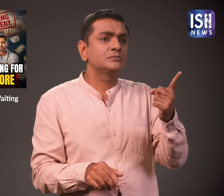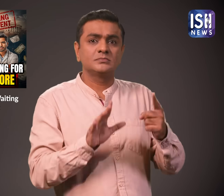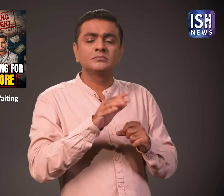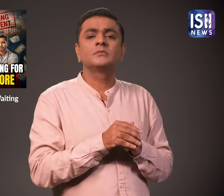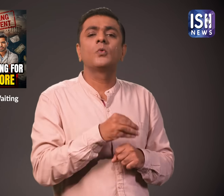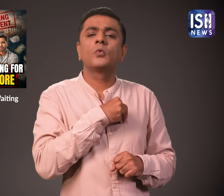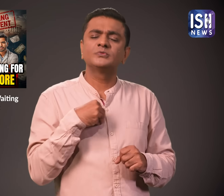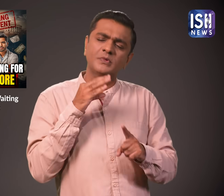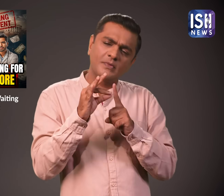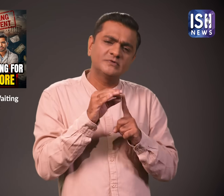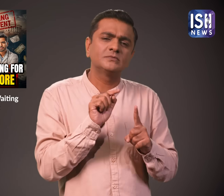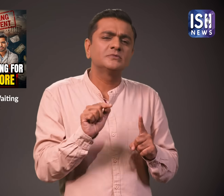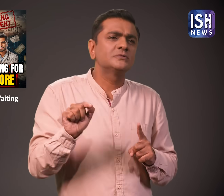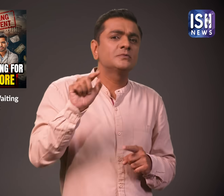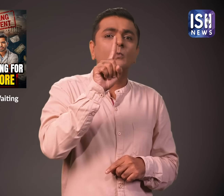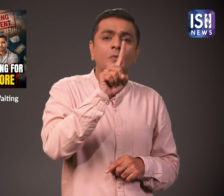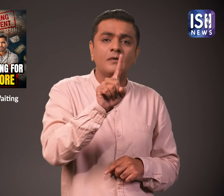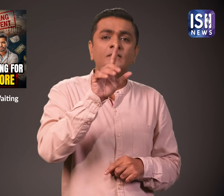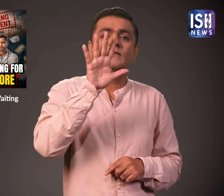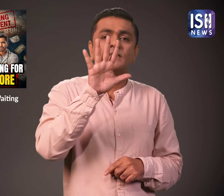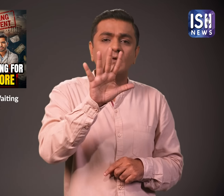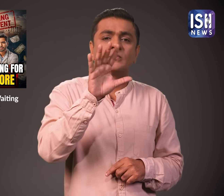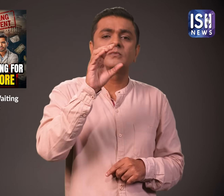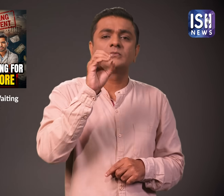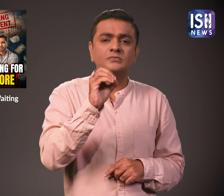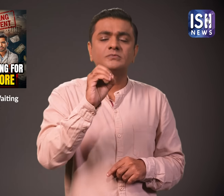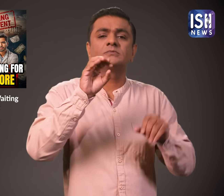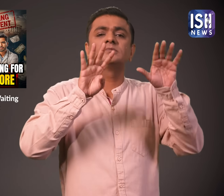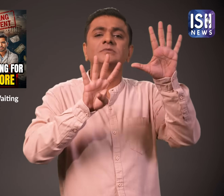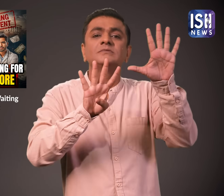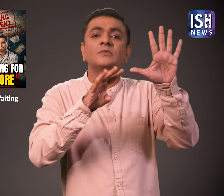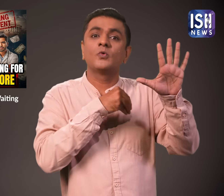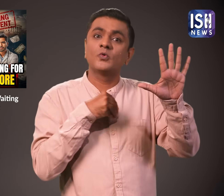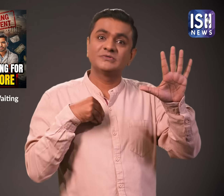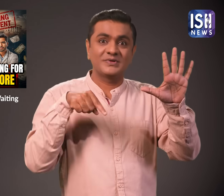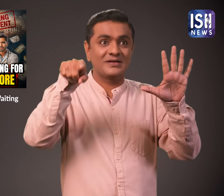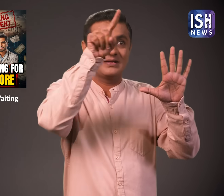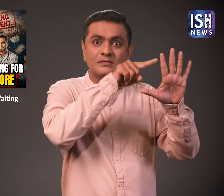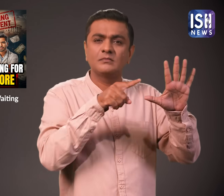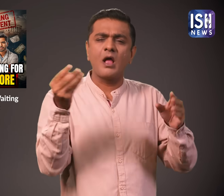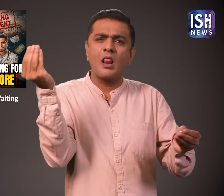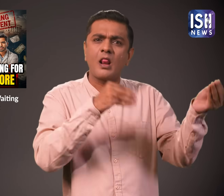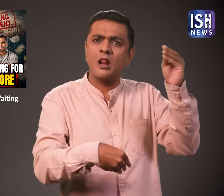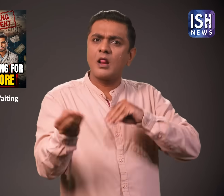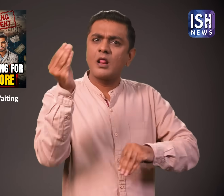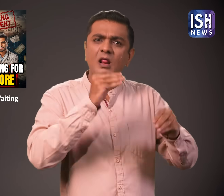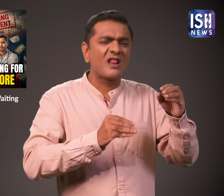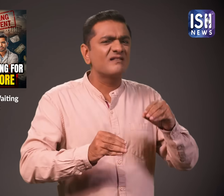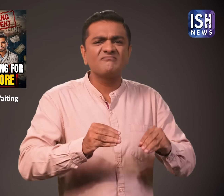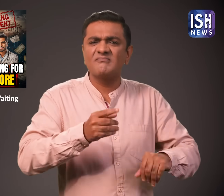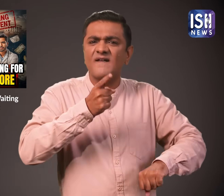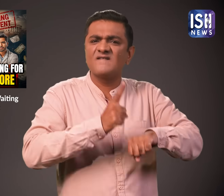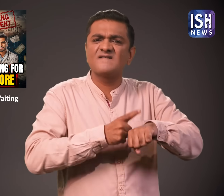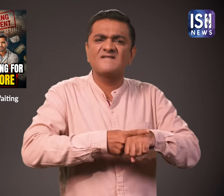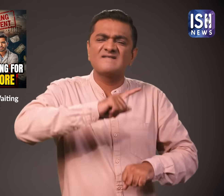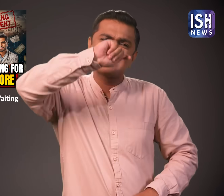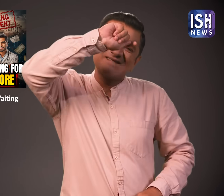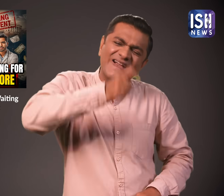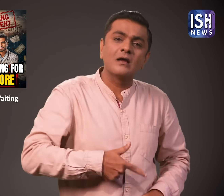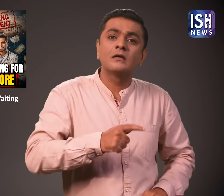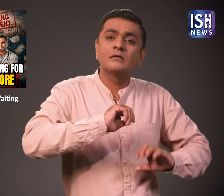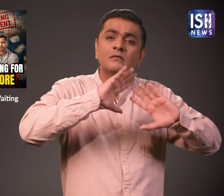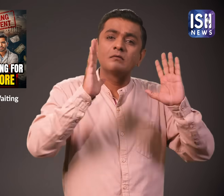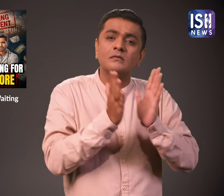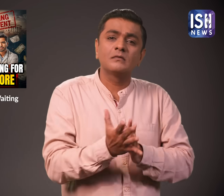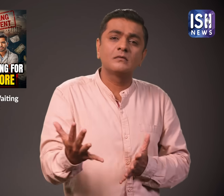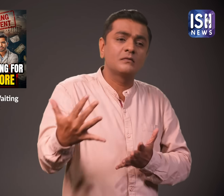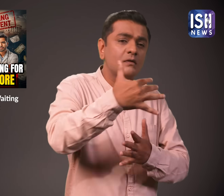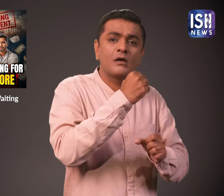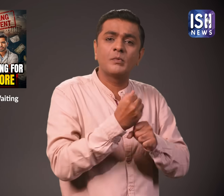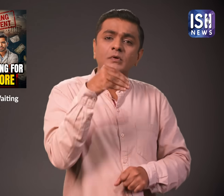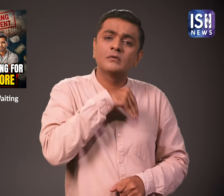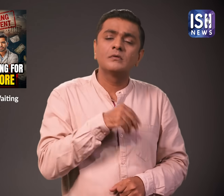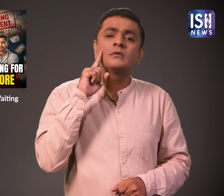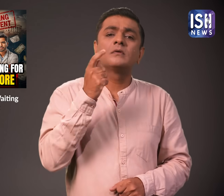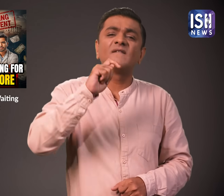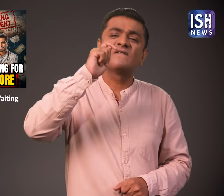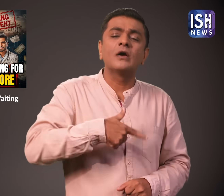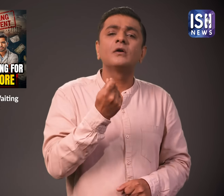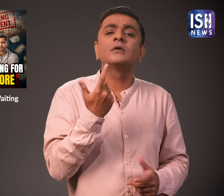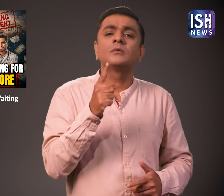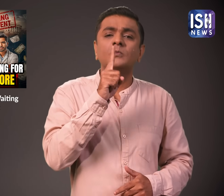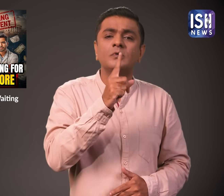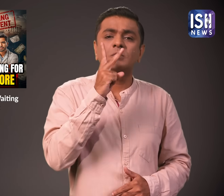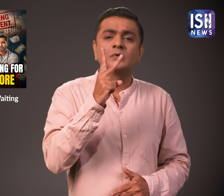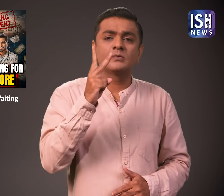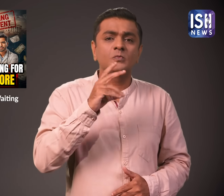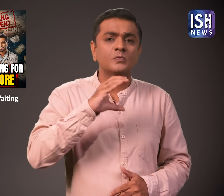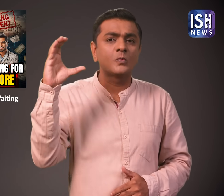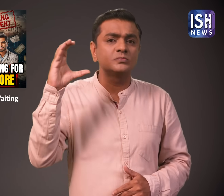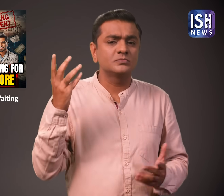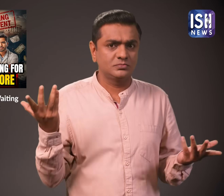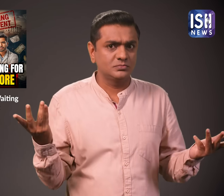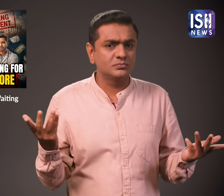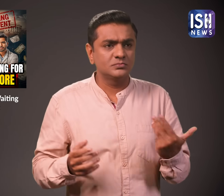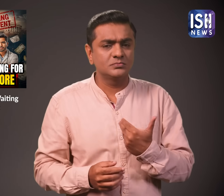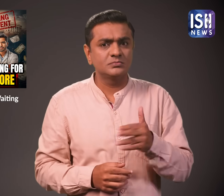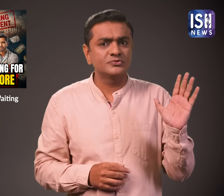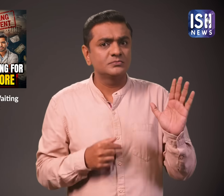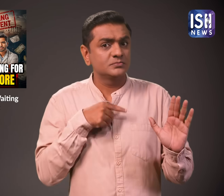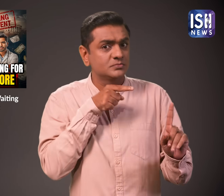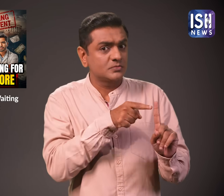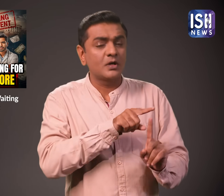Another 1,504 private hospitals billed unnecessary items and were fined ₹122 crore.